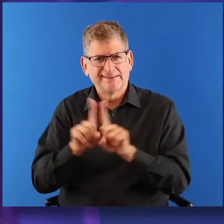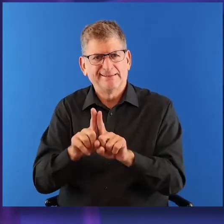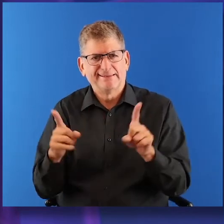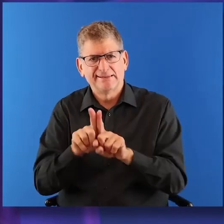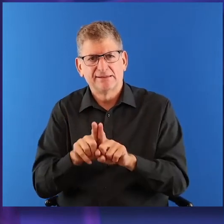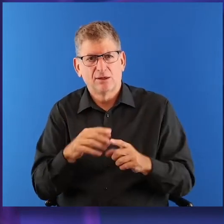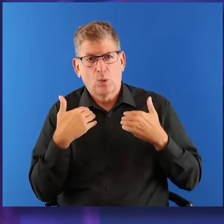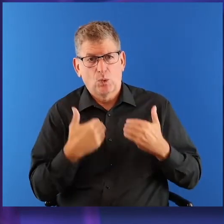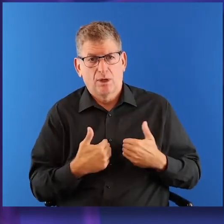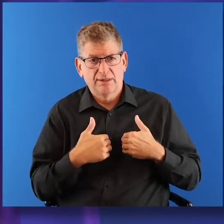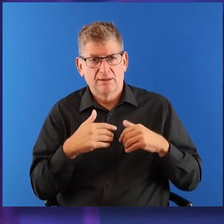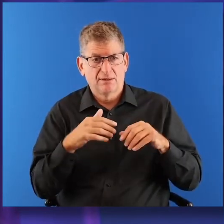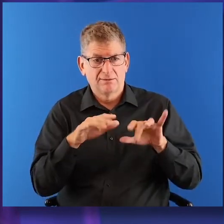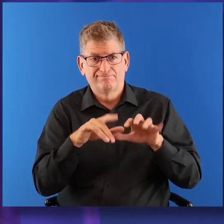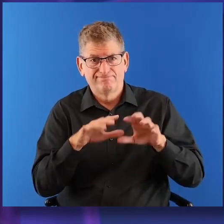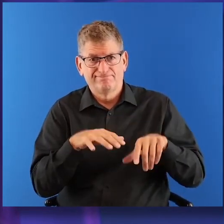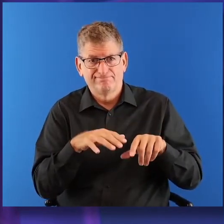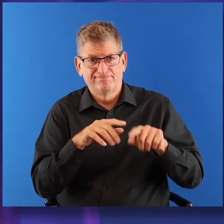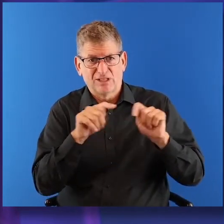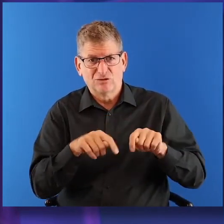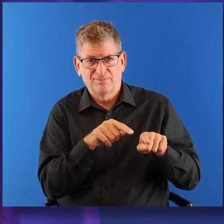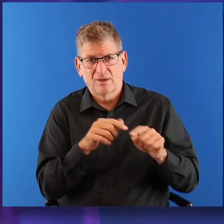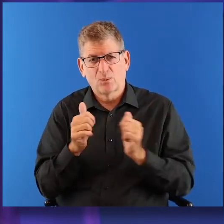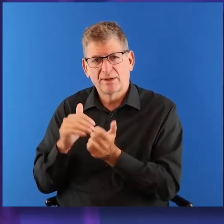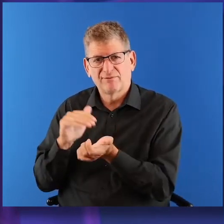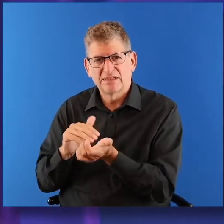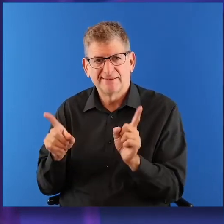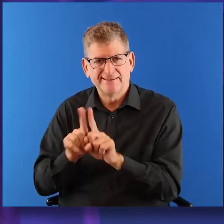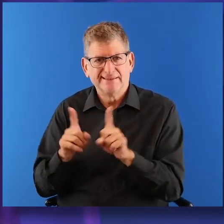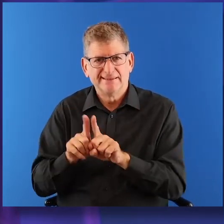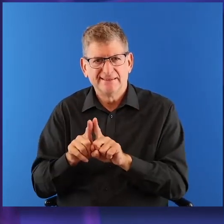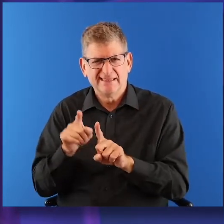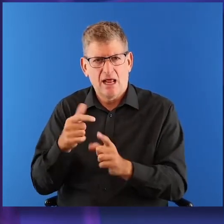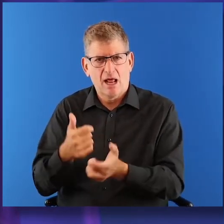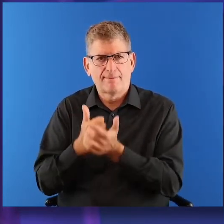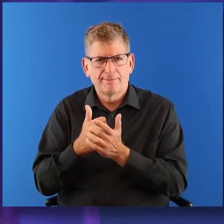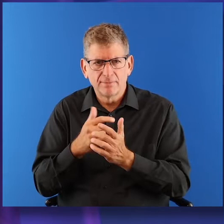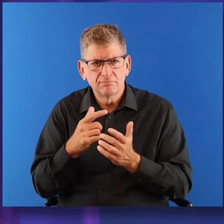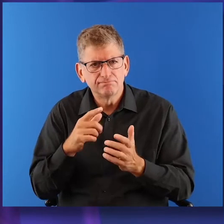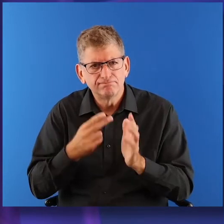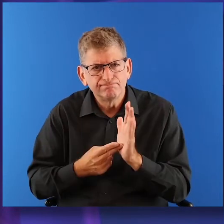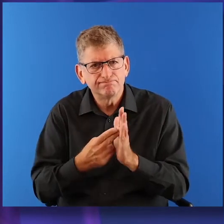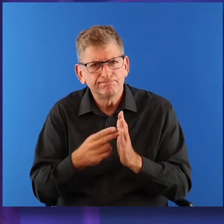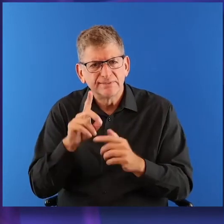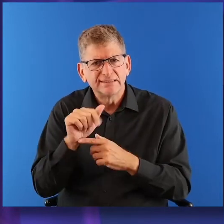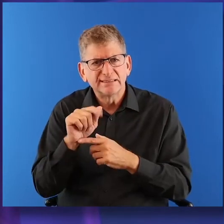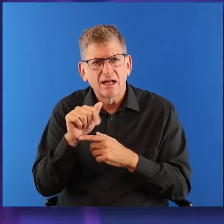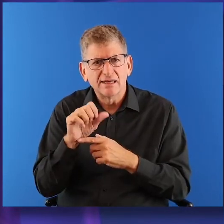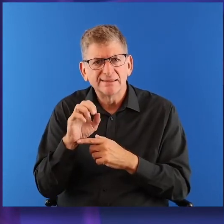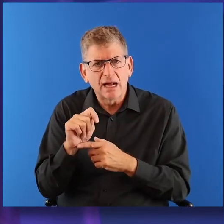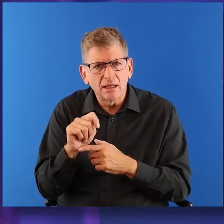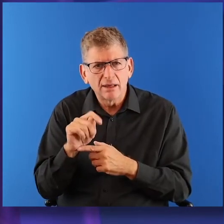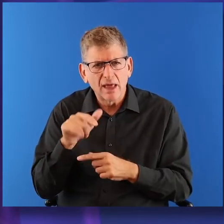eventually become more and more relevant for training our future engines. In those early days, we were really just trying to develop a business.